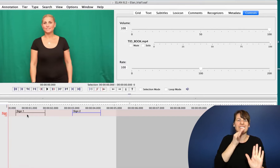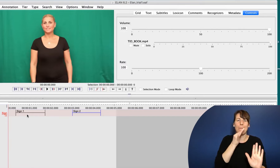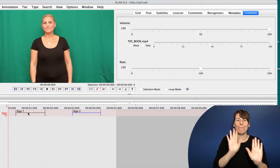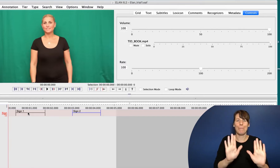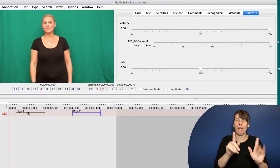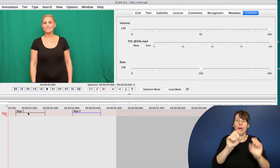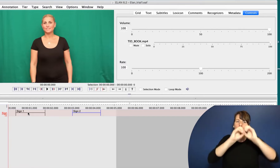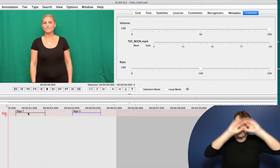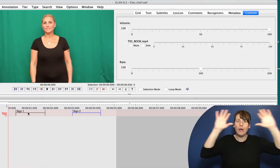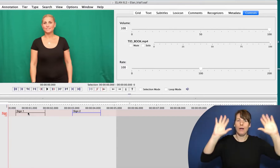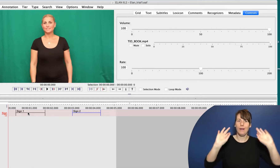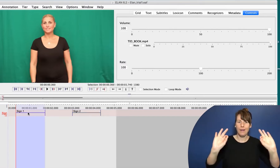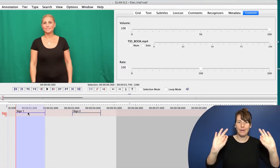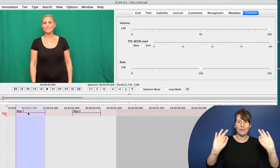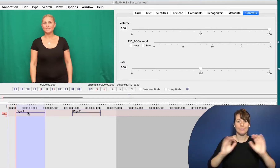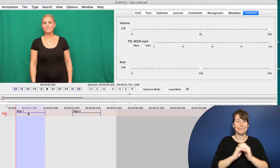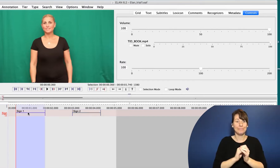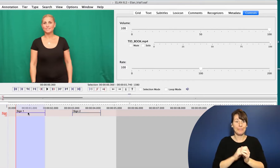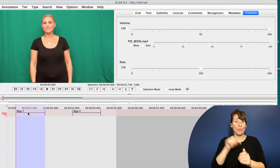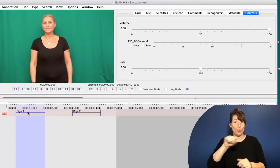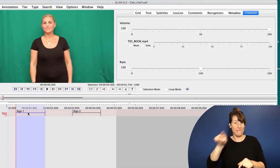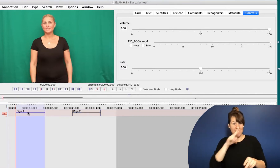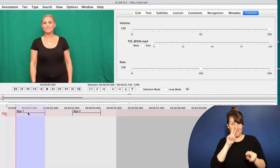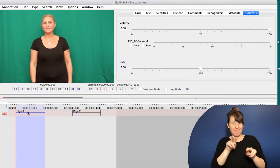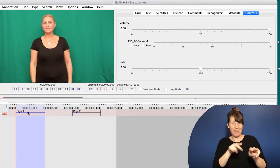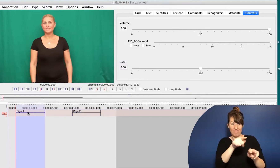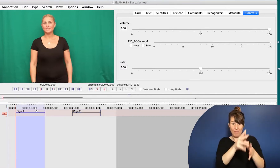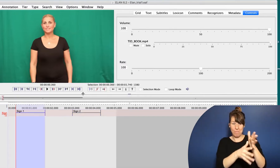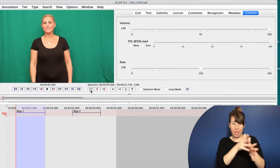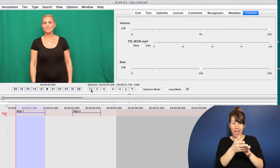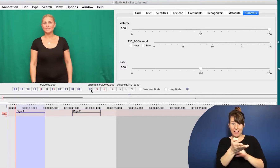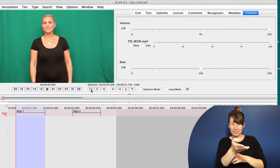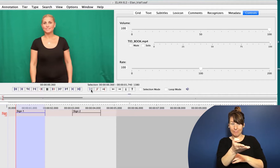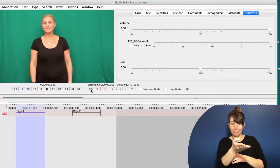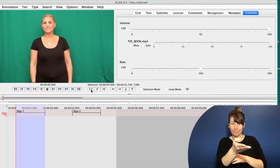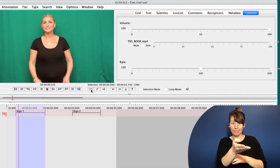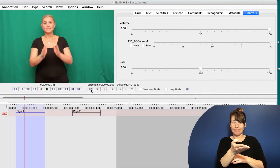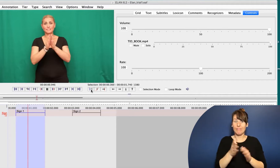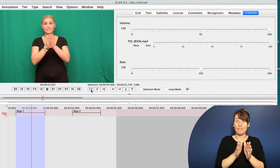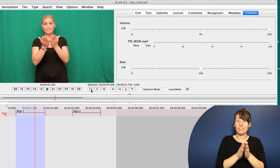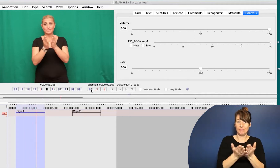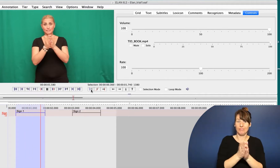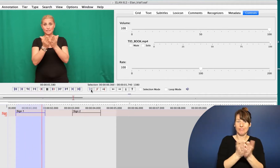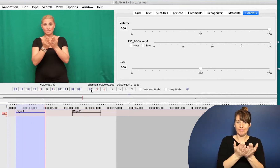I will be working only on "Sign 1". And as you see, this sign is two-handed